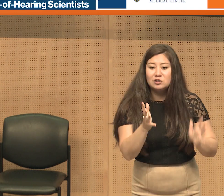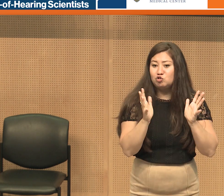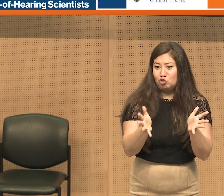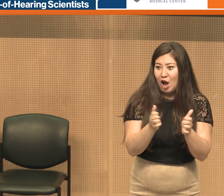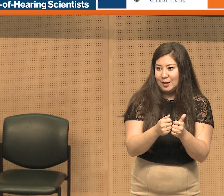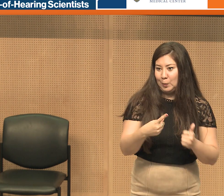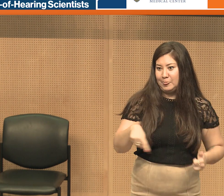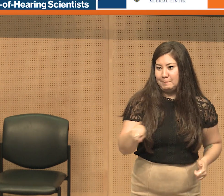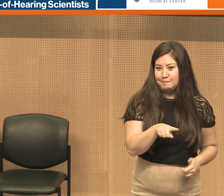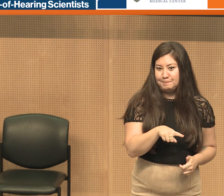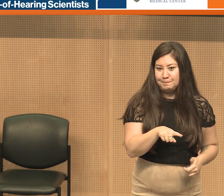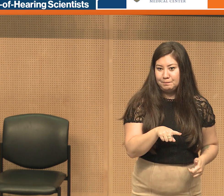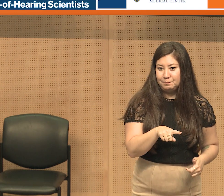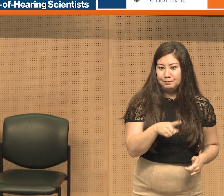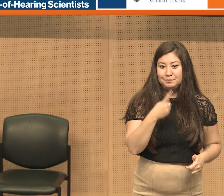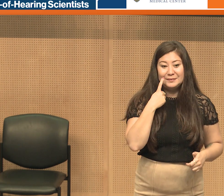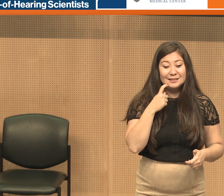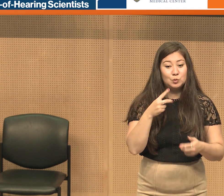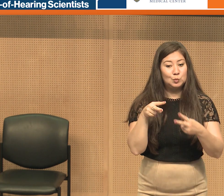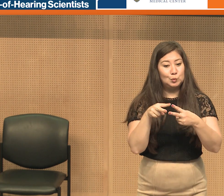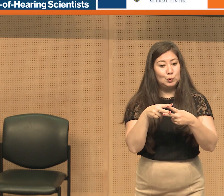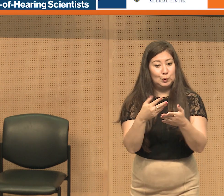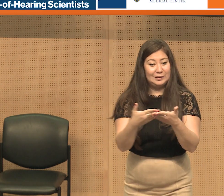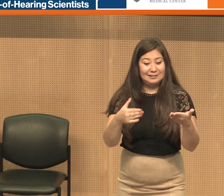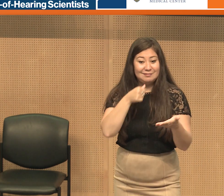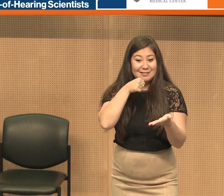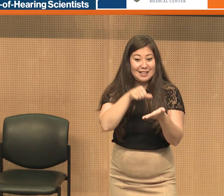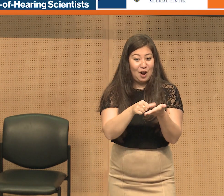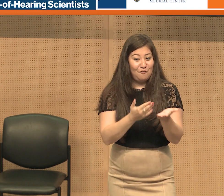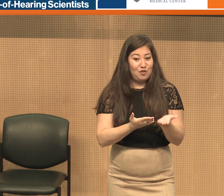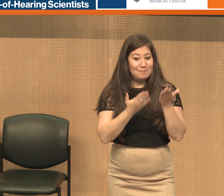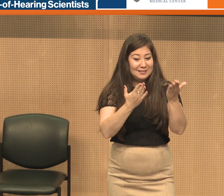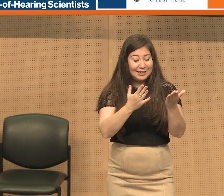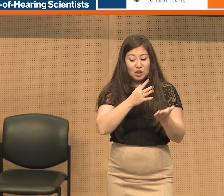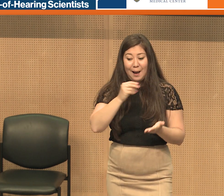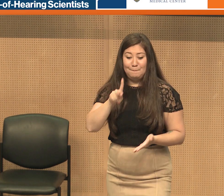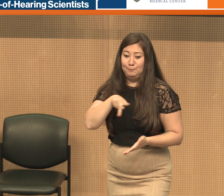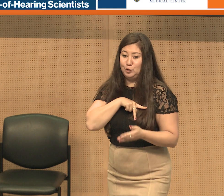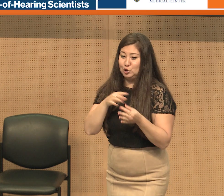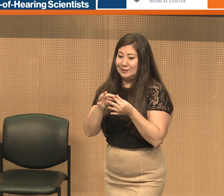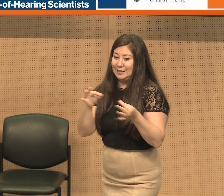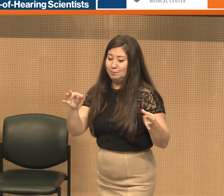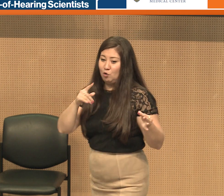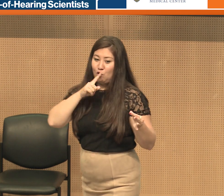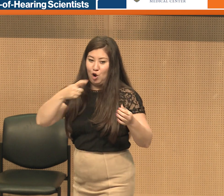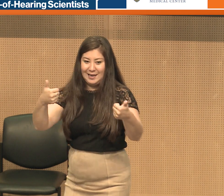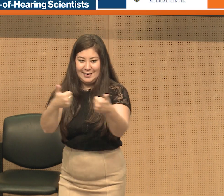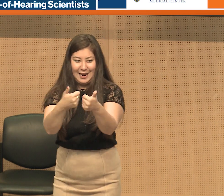If you can develop that relationship with your teachers, that helps